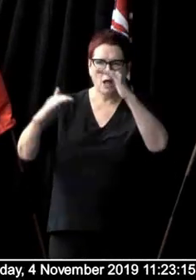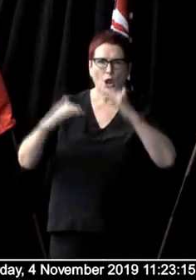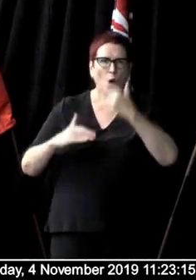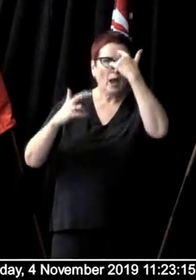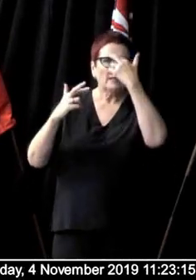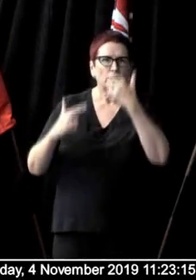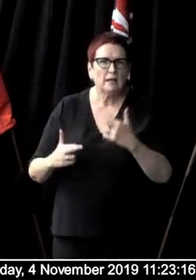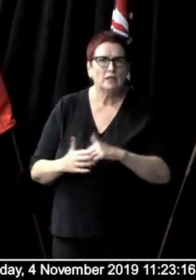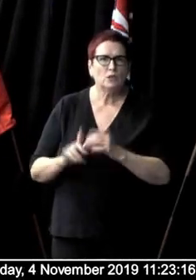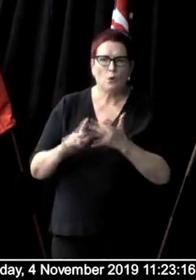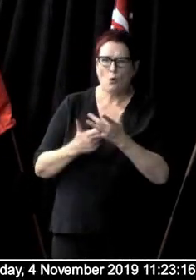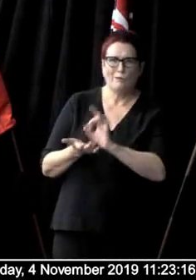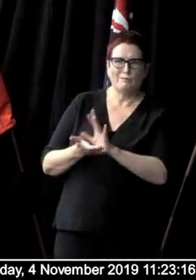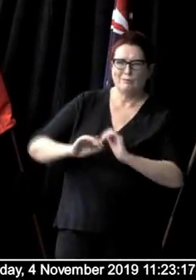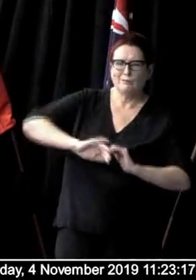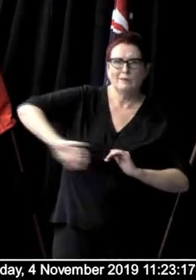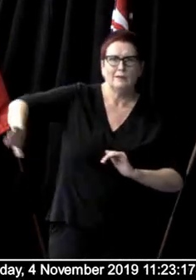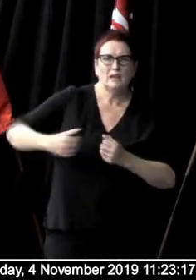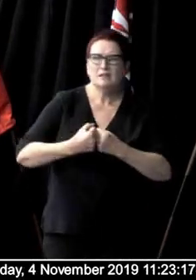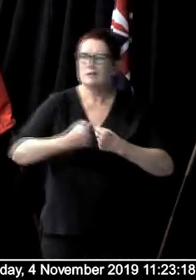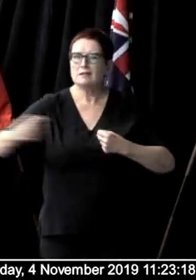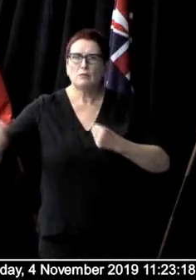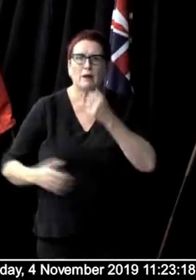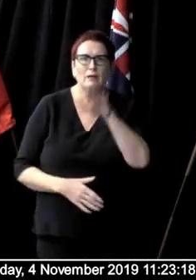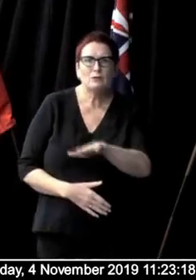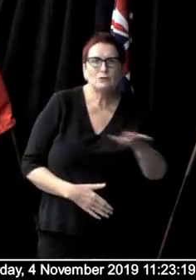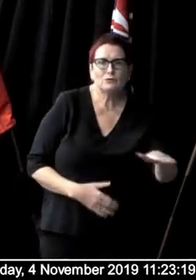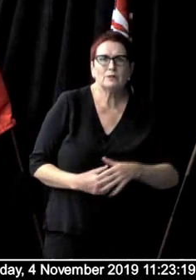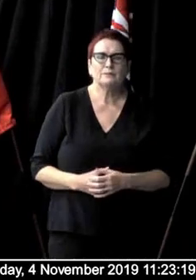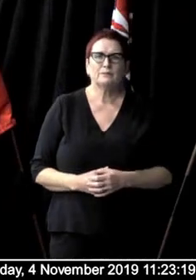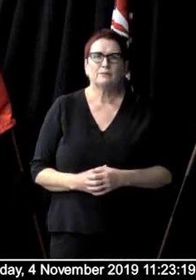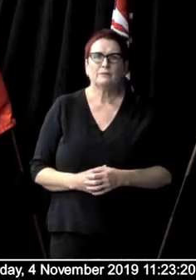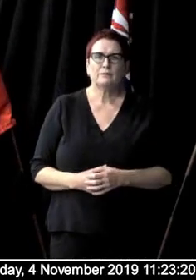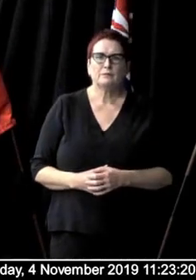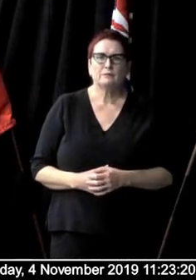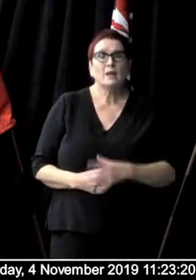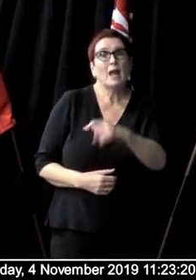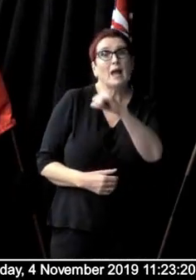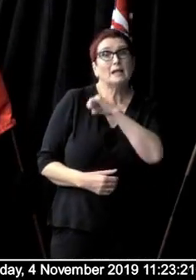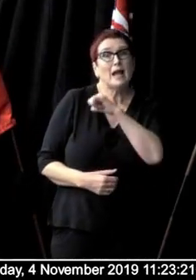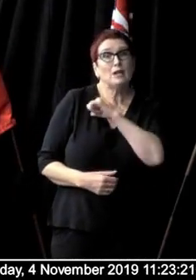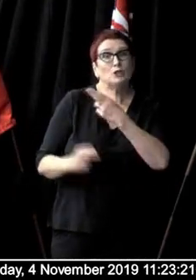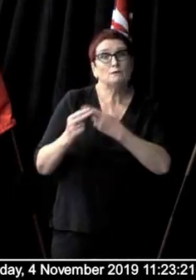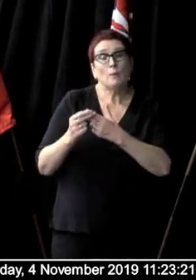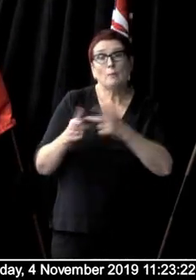and the importance of attitude of teachers and principals and the importance of the parent/teacher relationship.